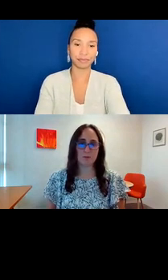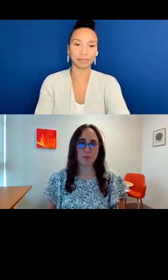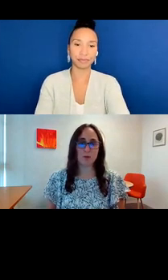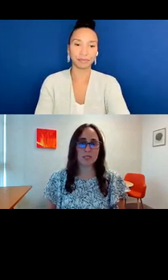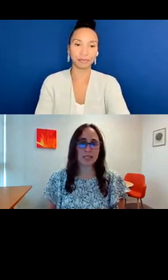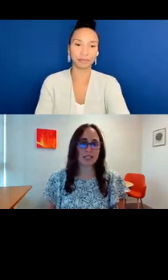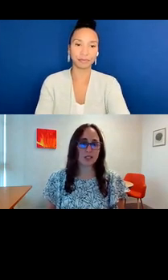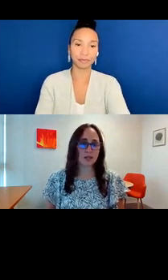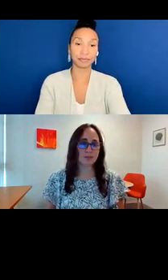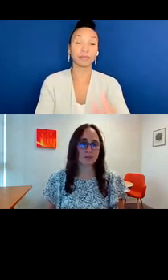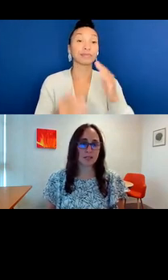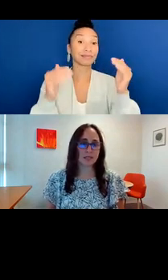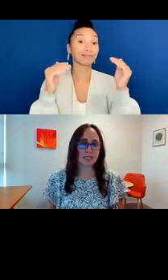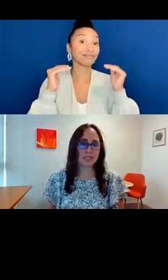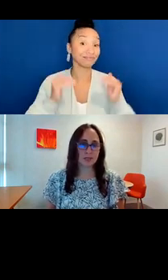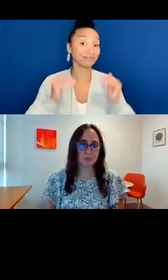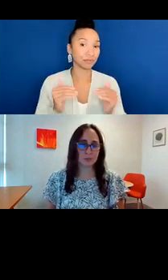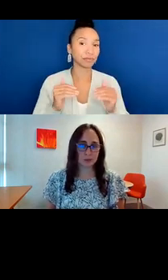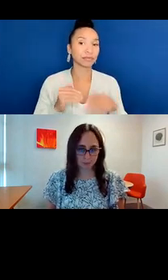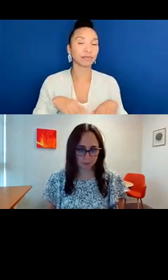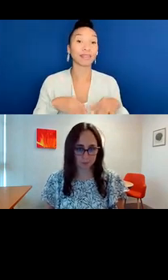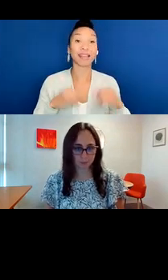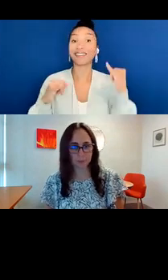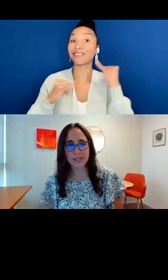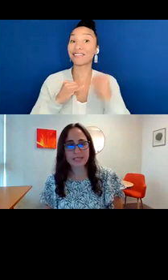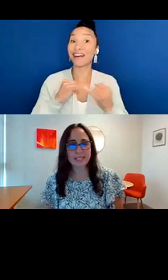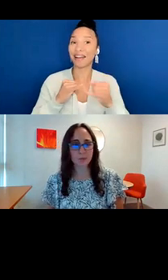OK, we're rolling into our final example.